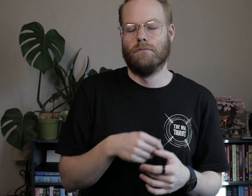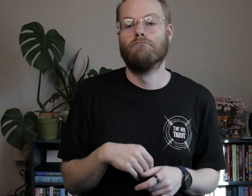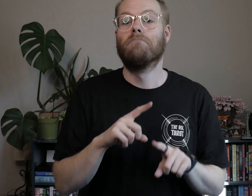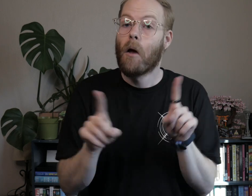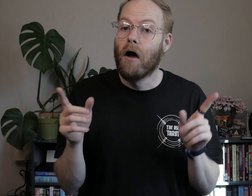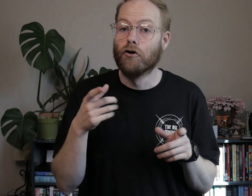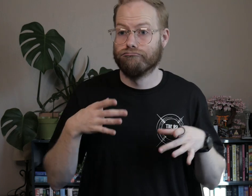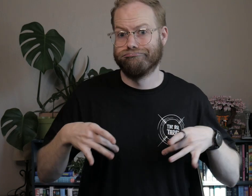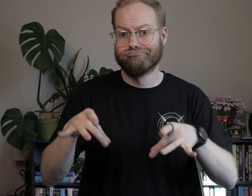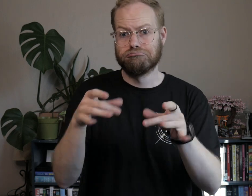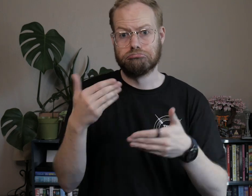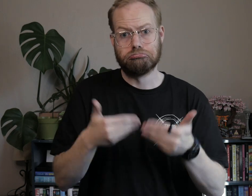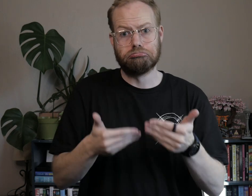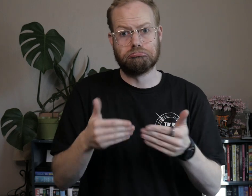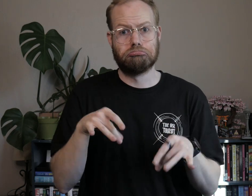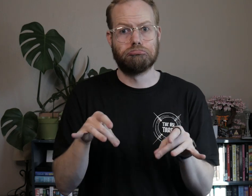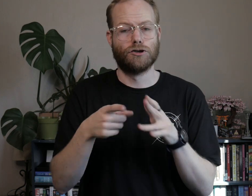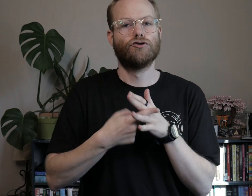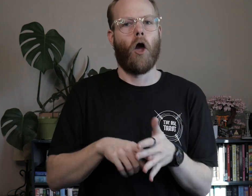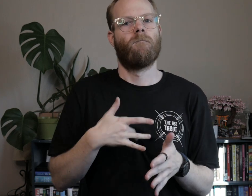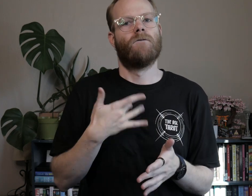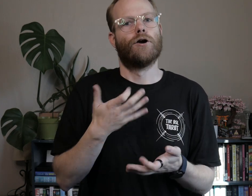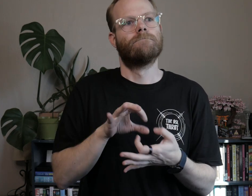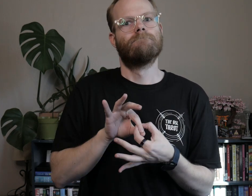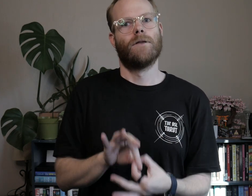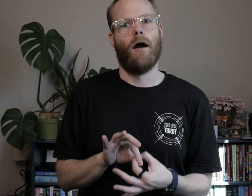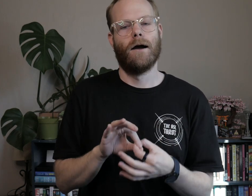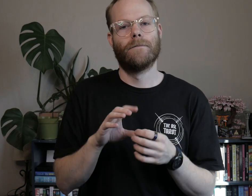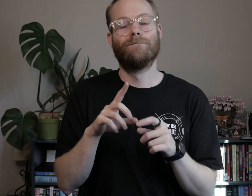However, she picks up quickly and starts having a sense of belonging.